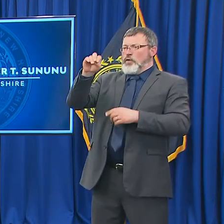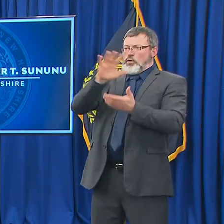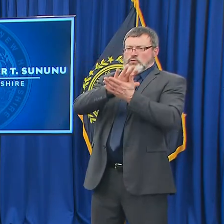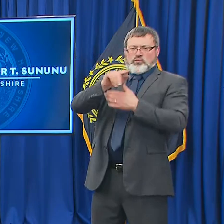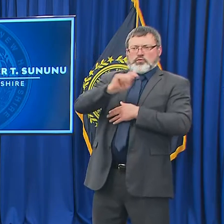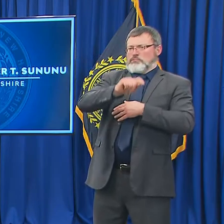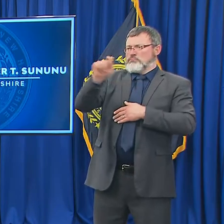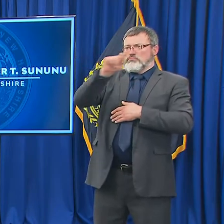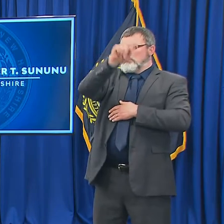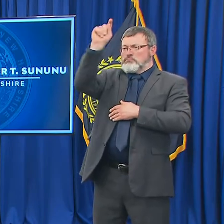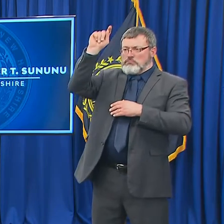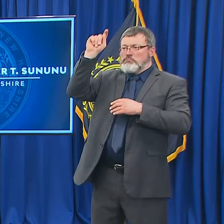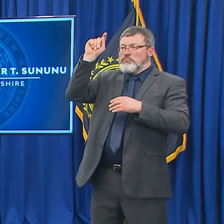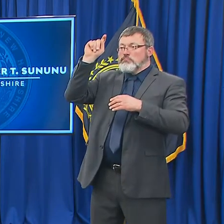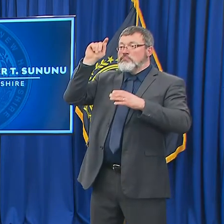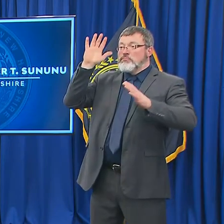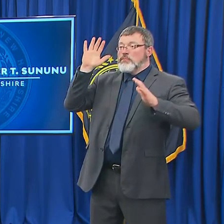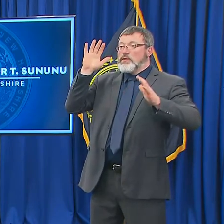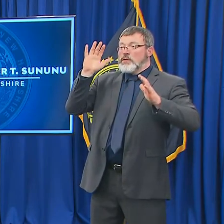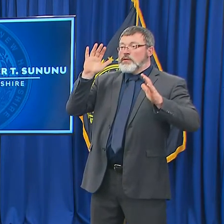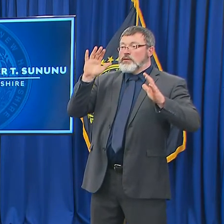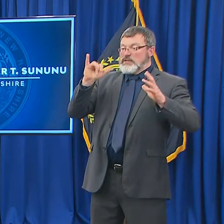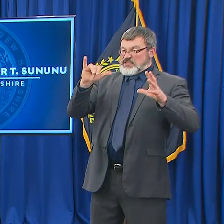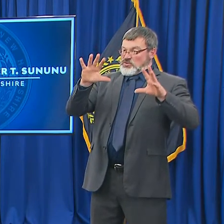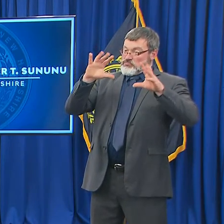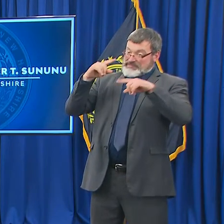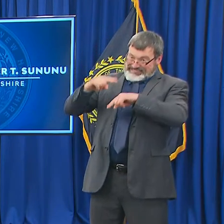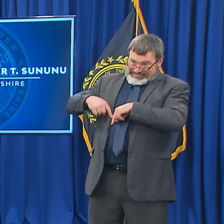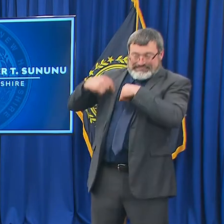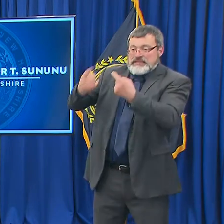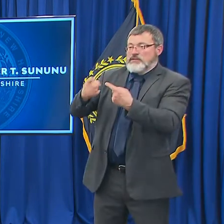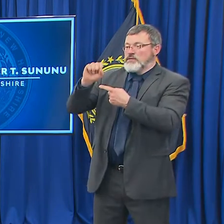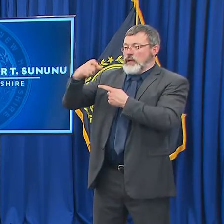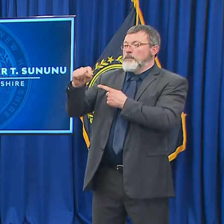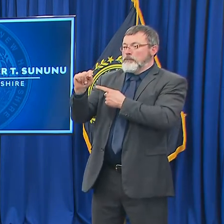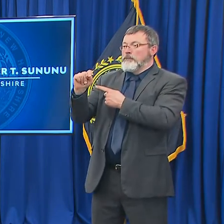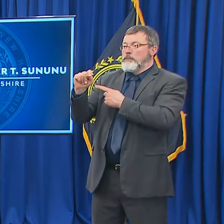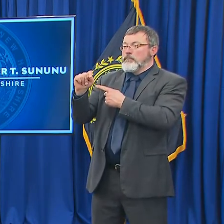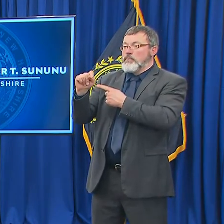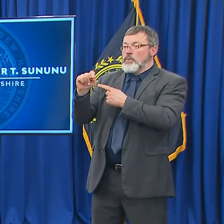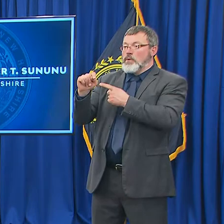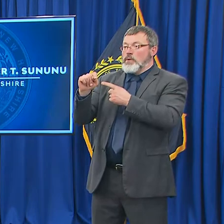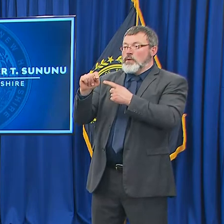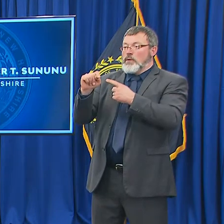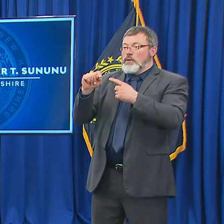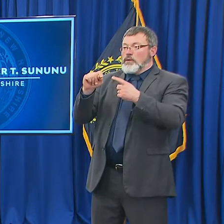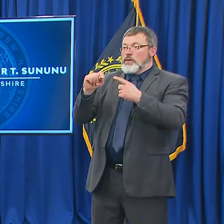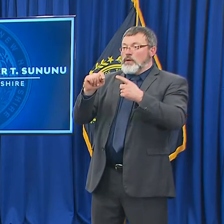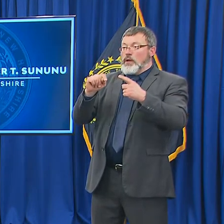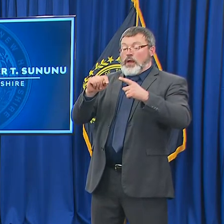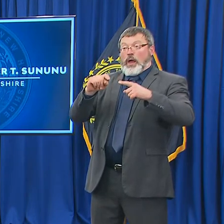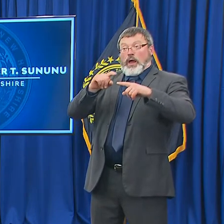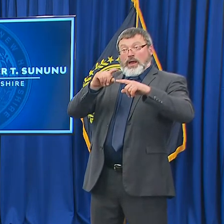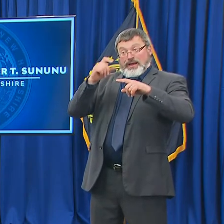are a residential living place People are living there 24/7. They're coming into close patient care contact